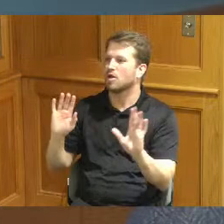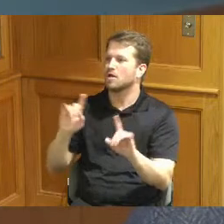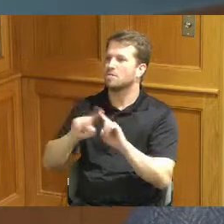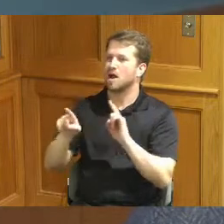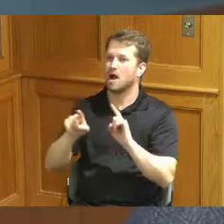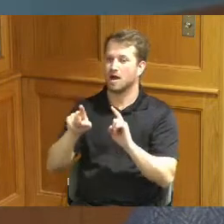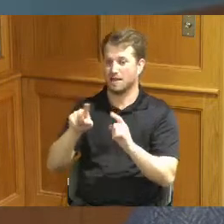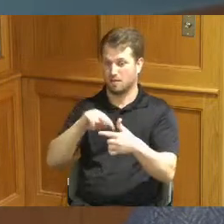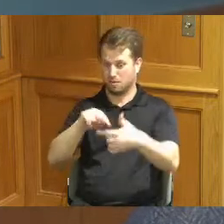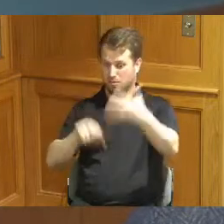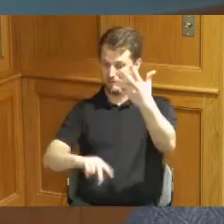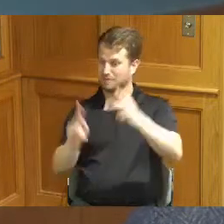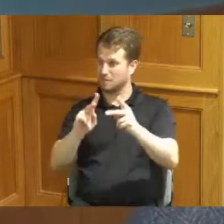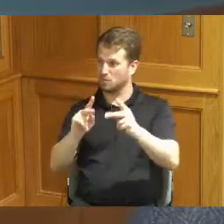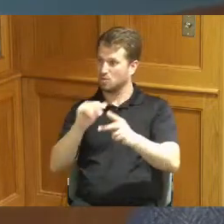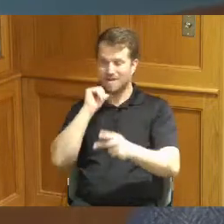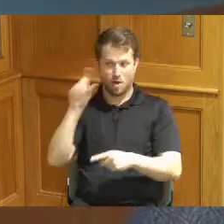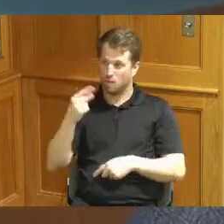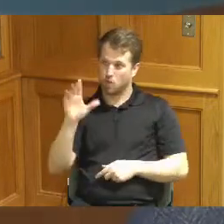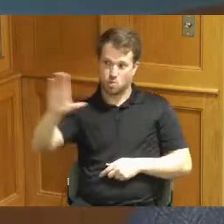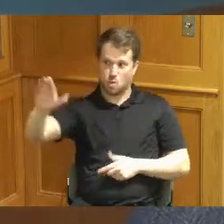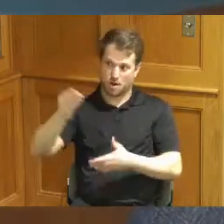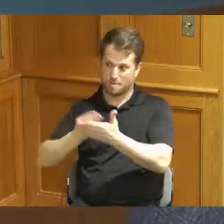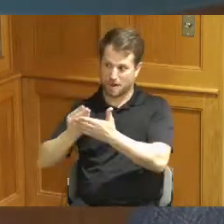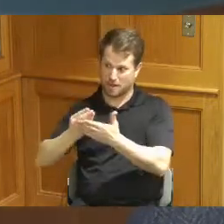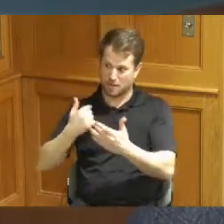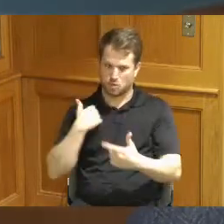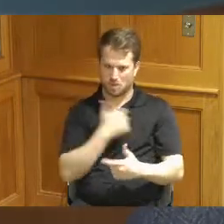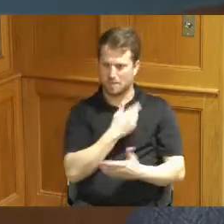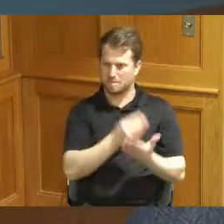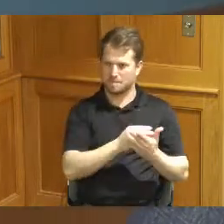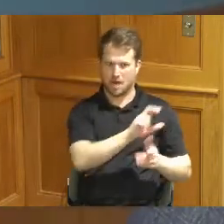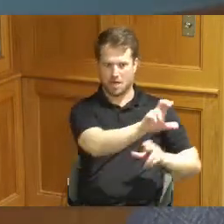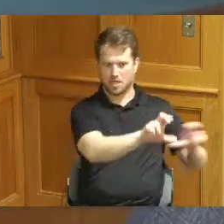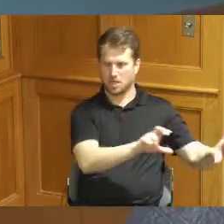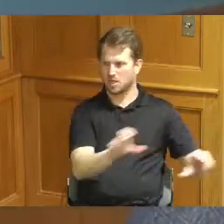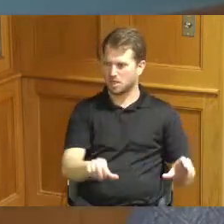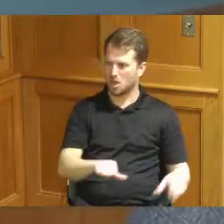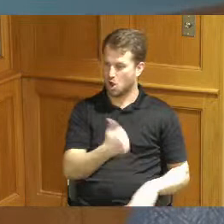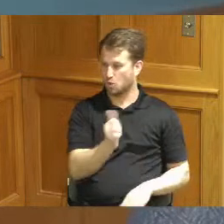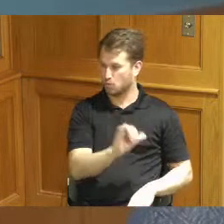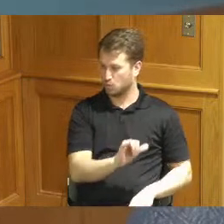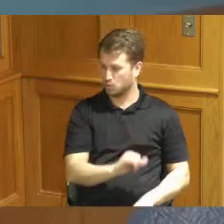more than just your money we got other stuff we give money to and I'm saying I like I want to